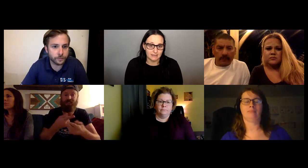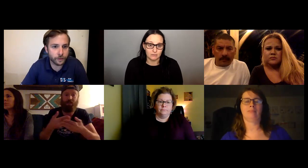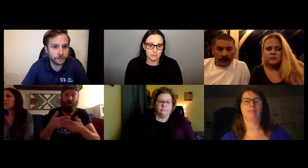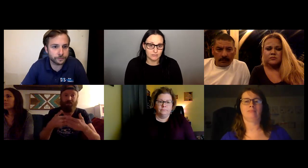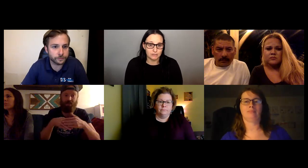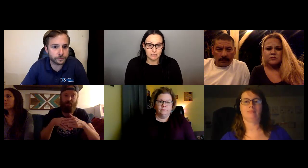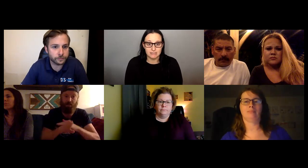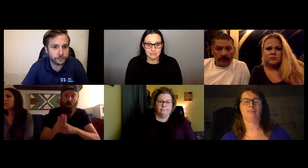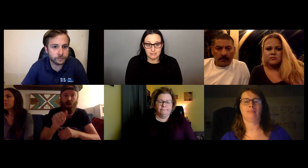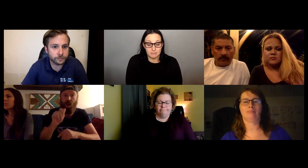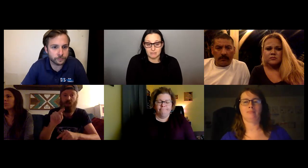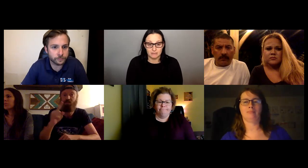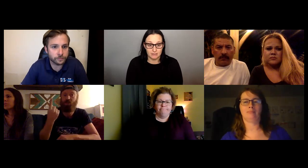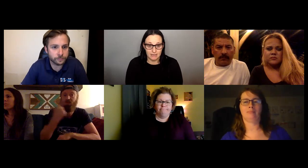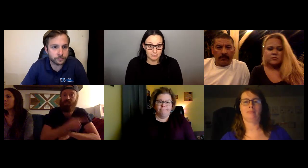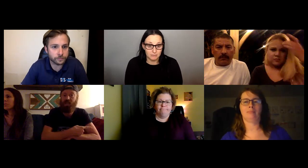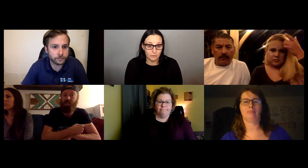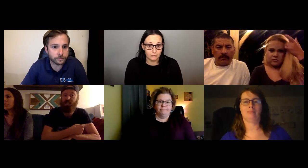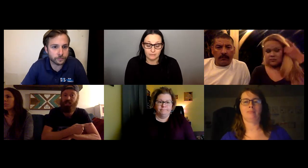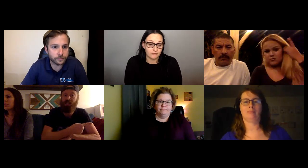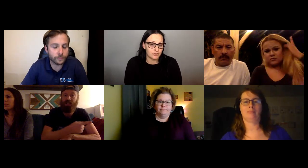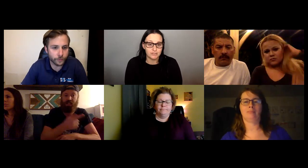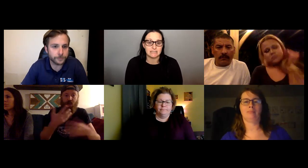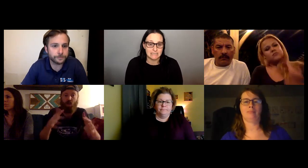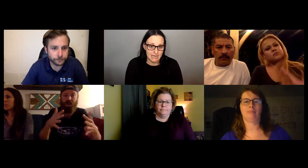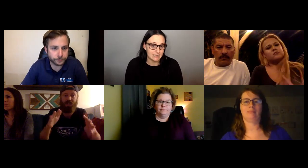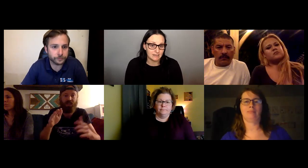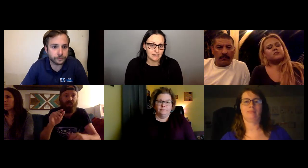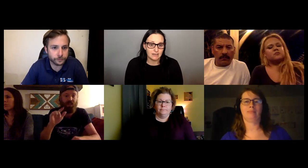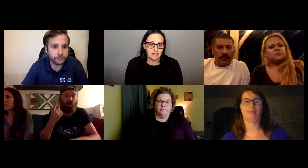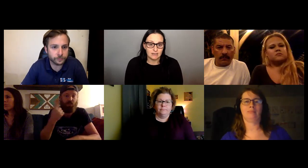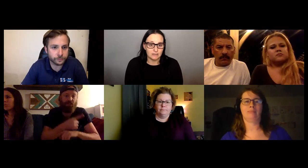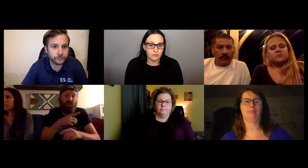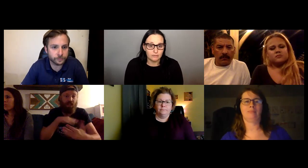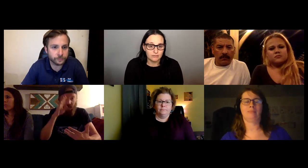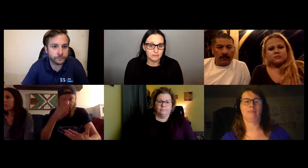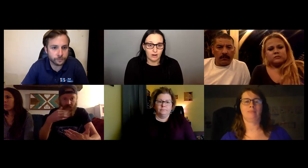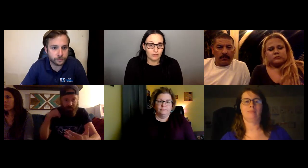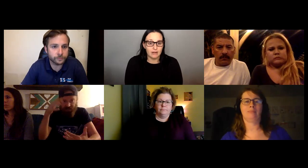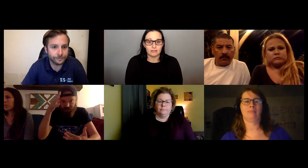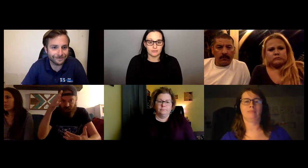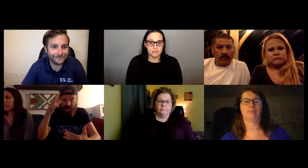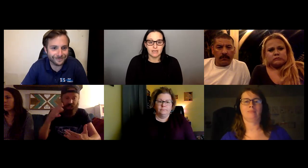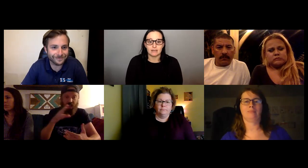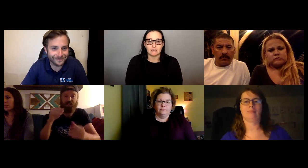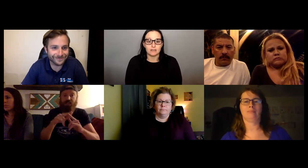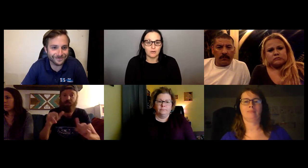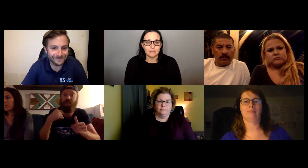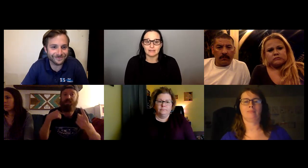language since the baby had been born the first day